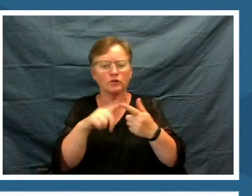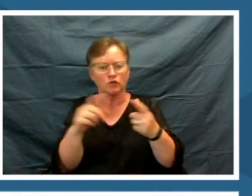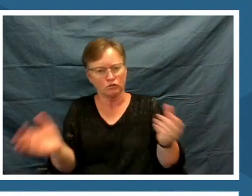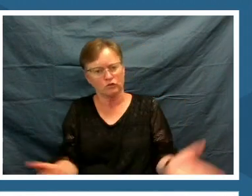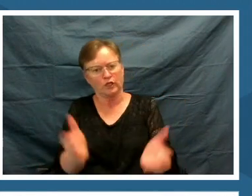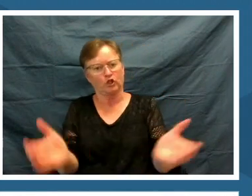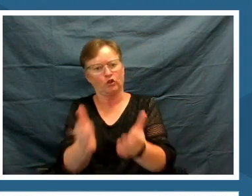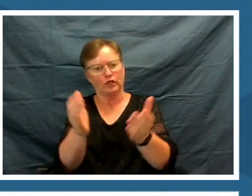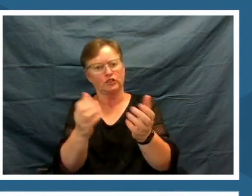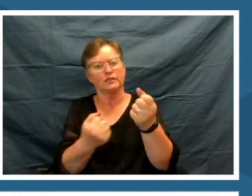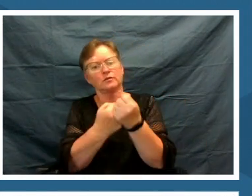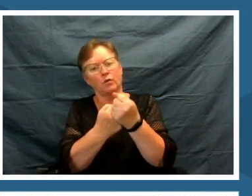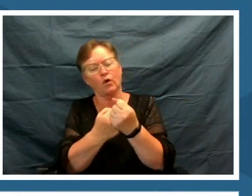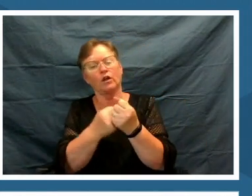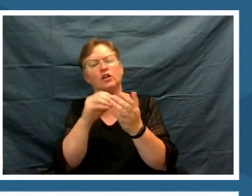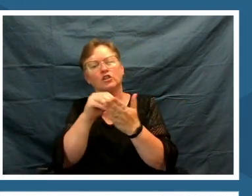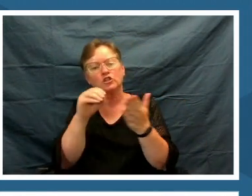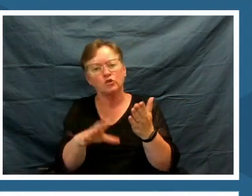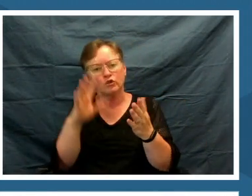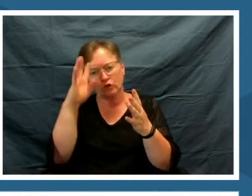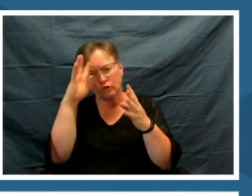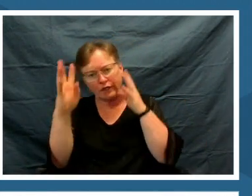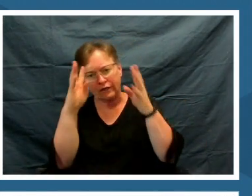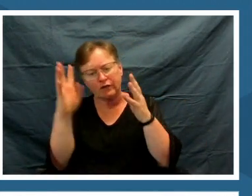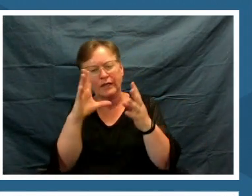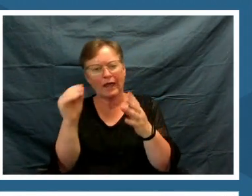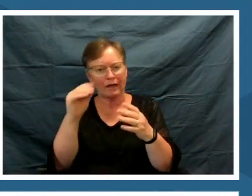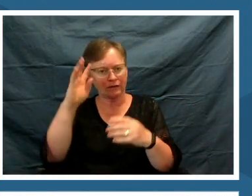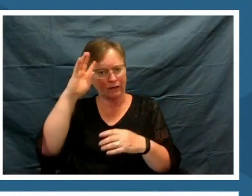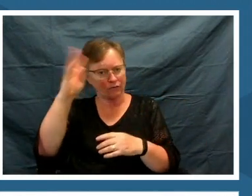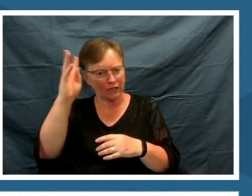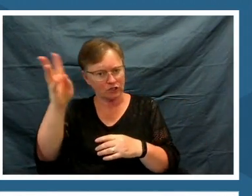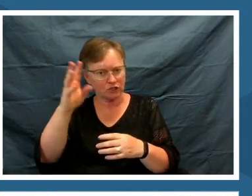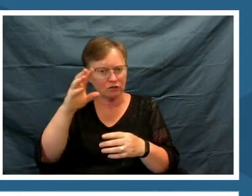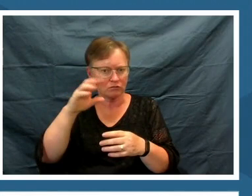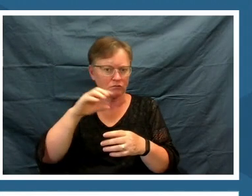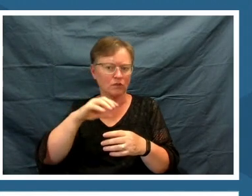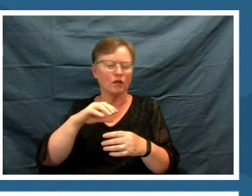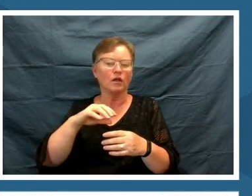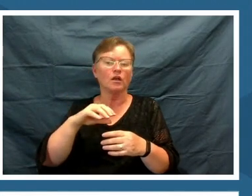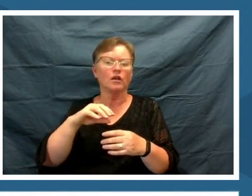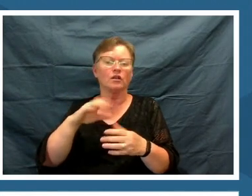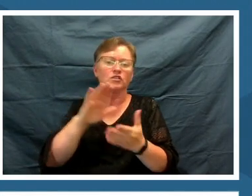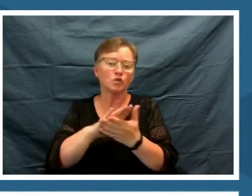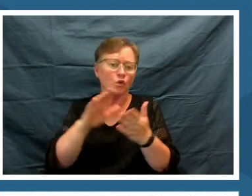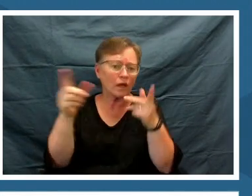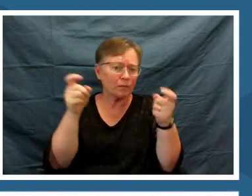innovation we work really across the board with school